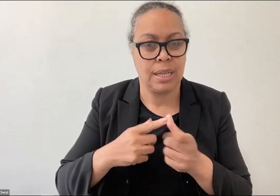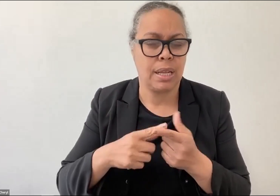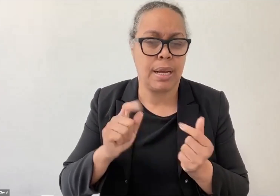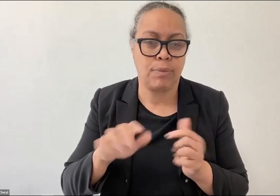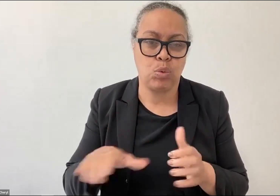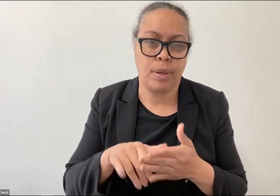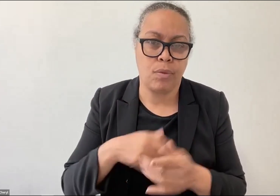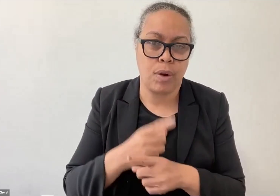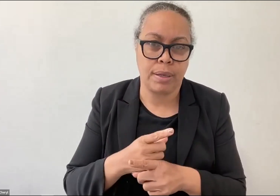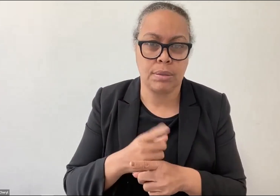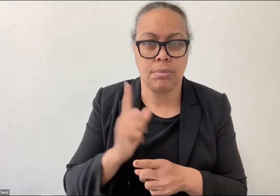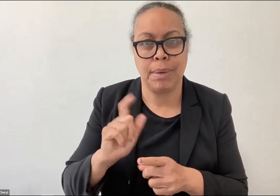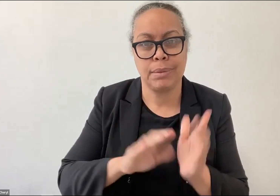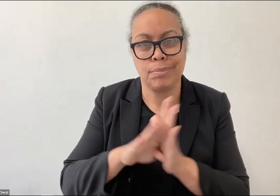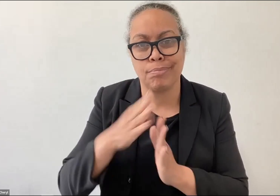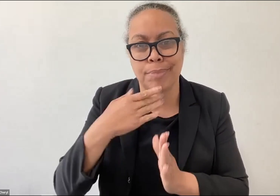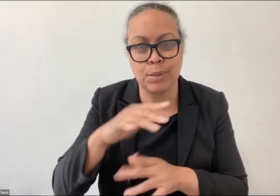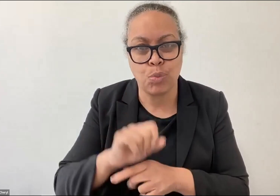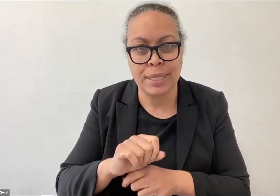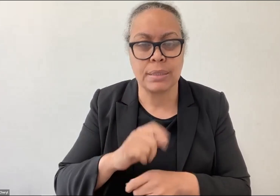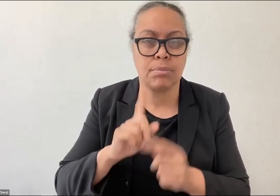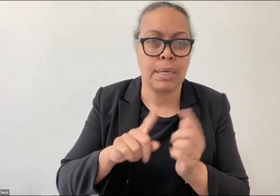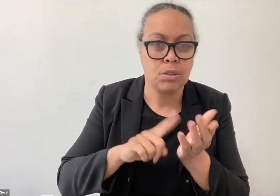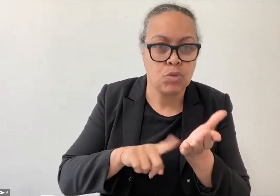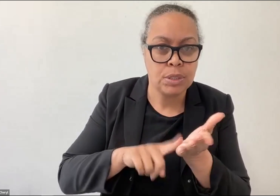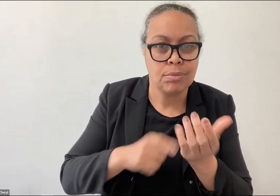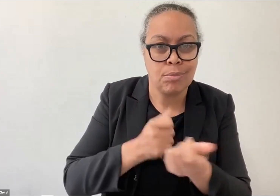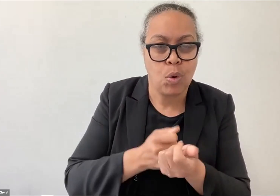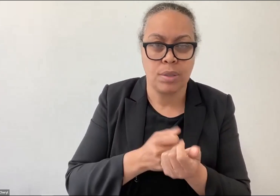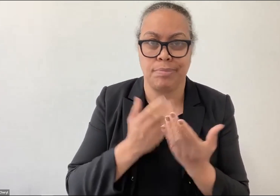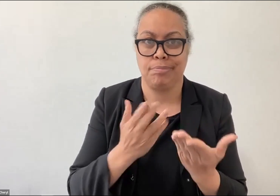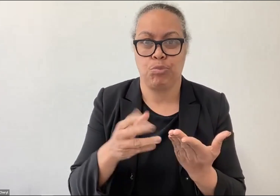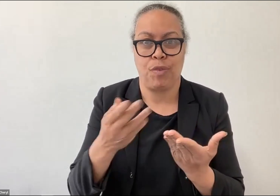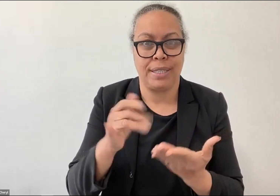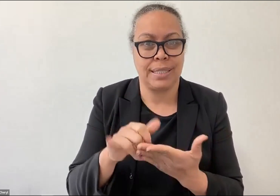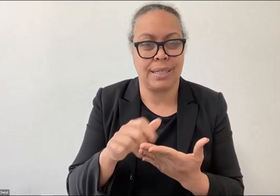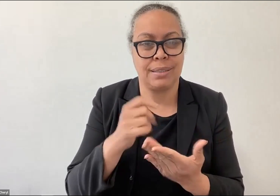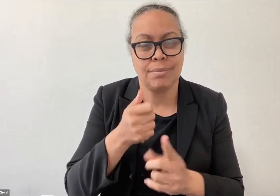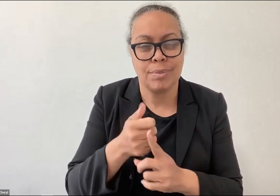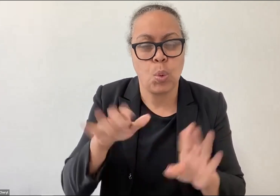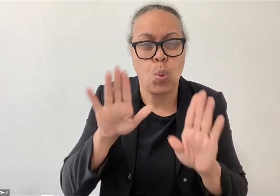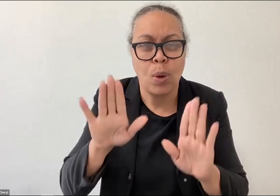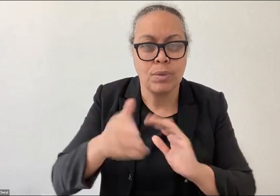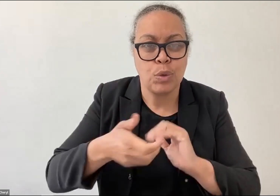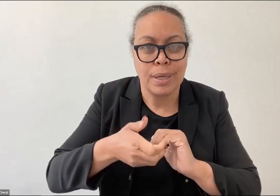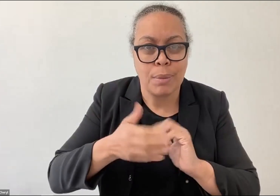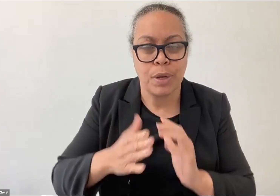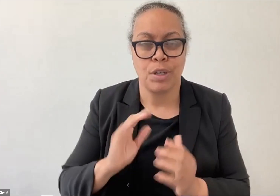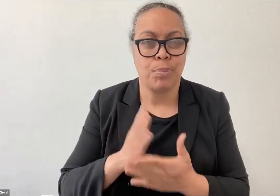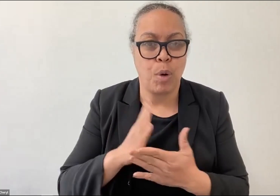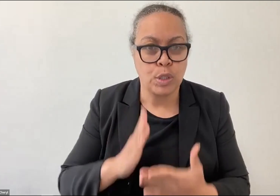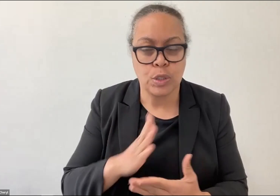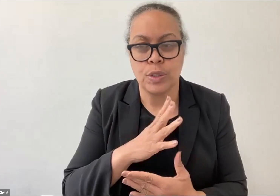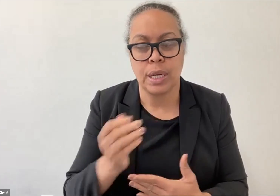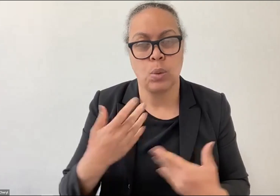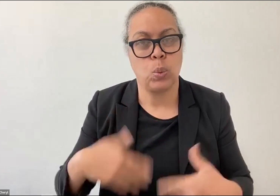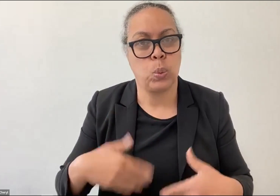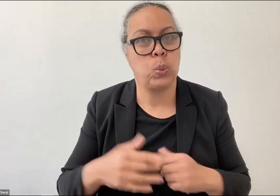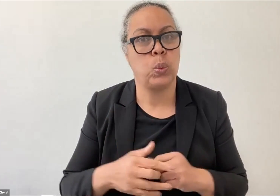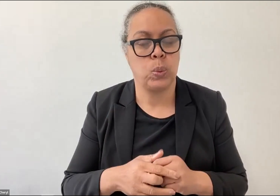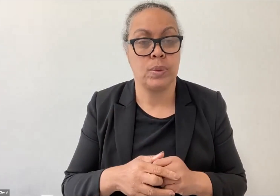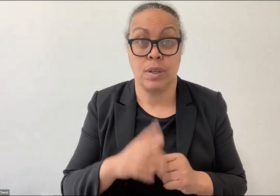I need to do it right and you need best practice. and you need scholarship behind you, and that's what she provides. she's a wonderful collaborator, and partner, and I just a quick pitch.